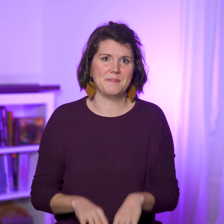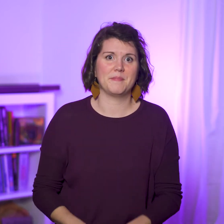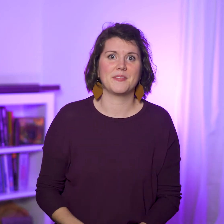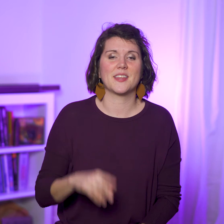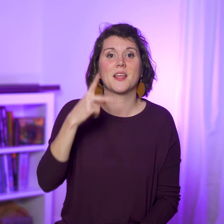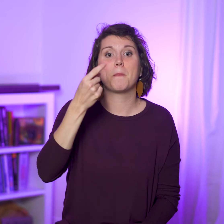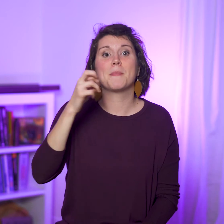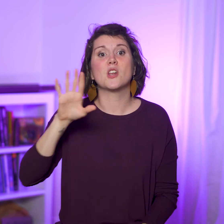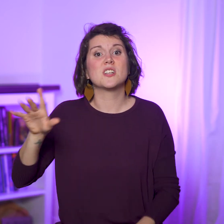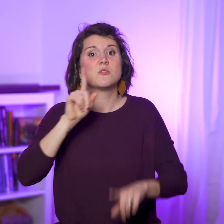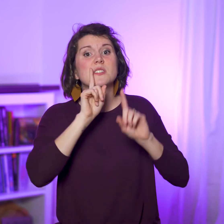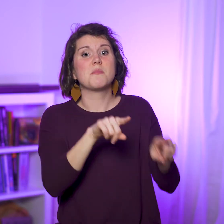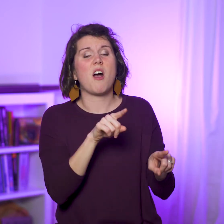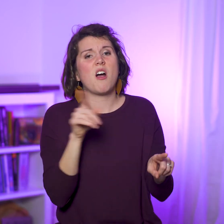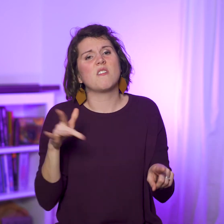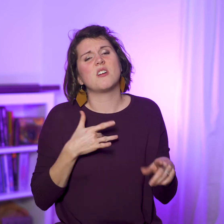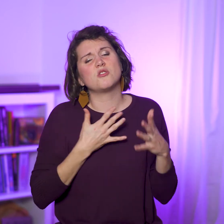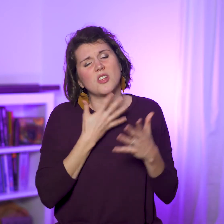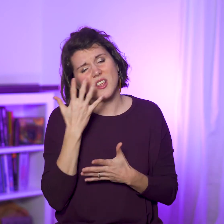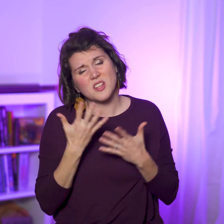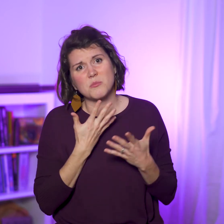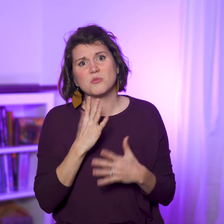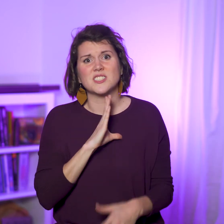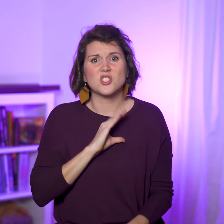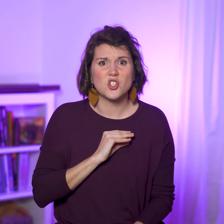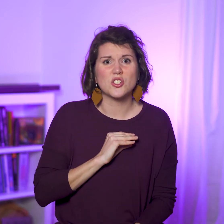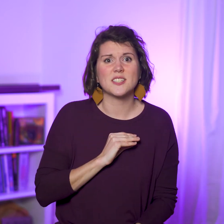Peter’s responses indicate he may feel shame or insecurity,